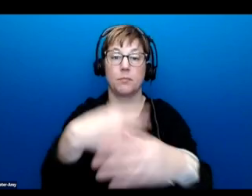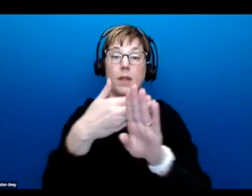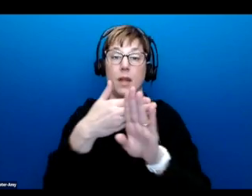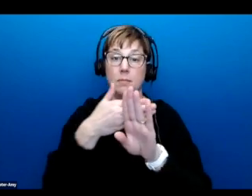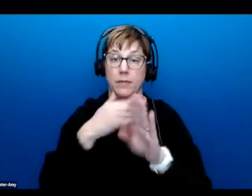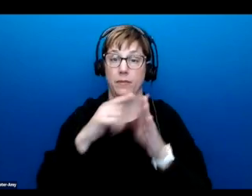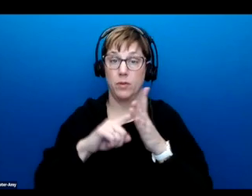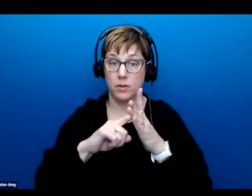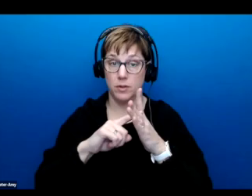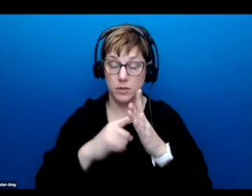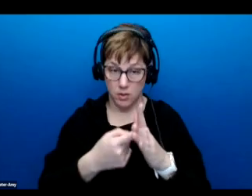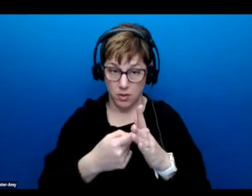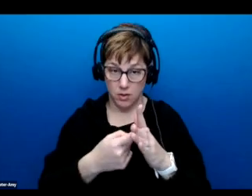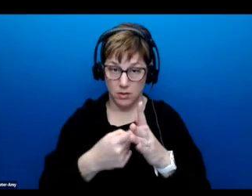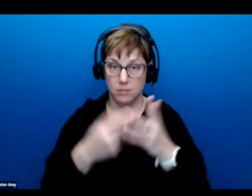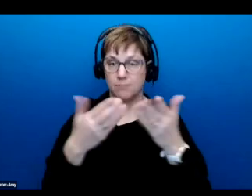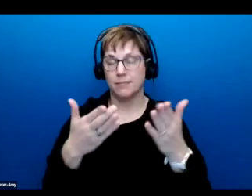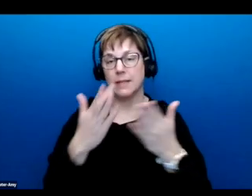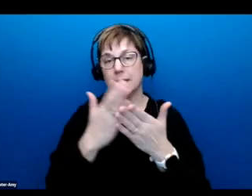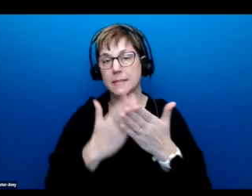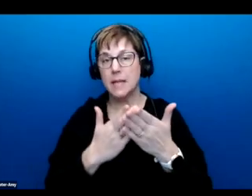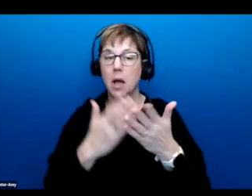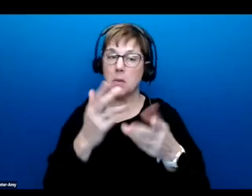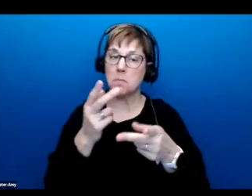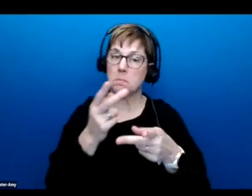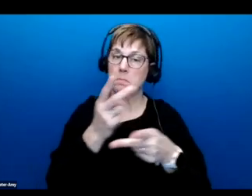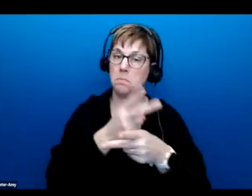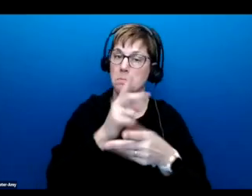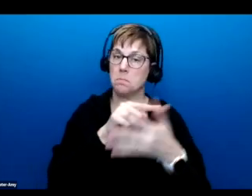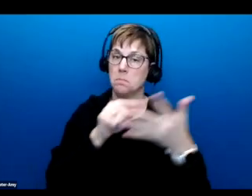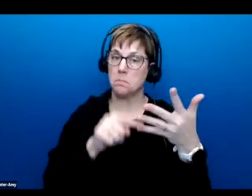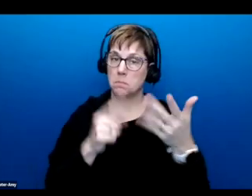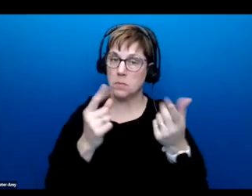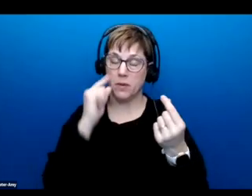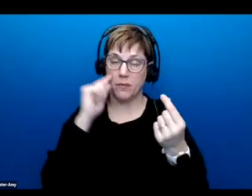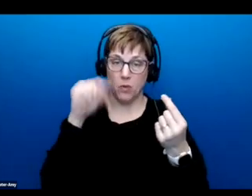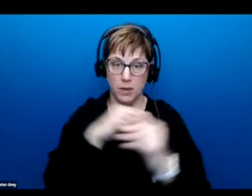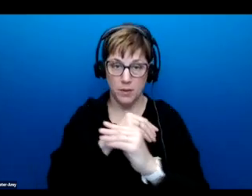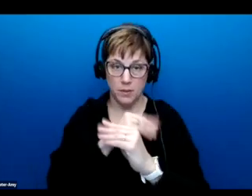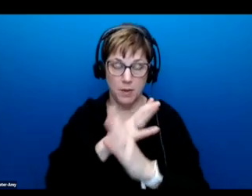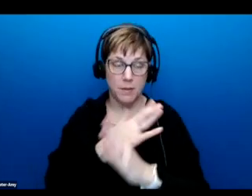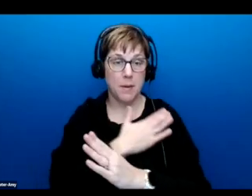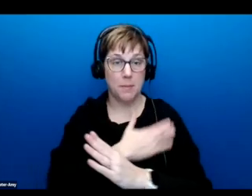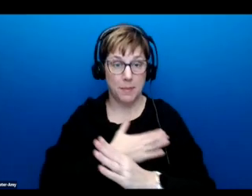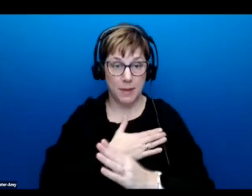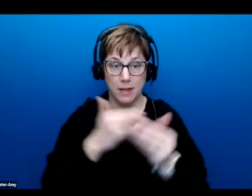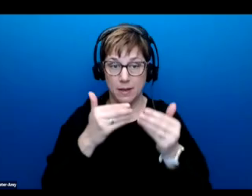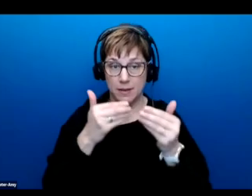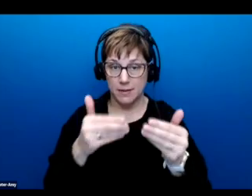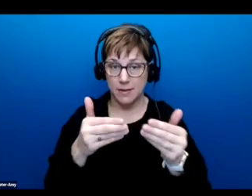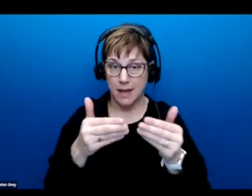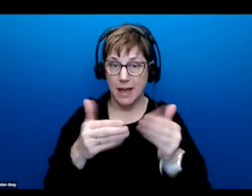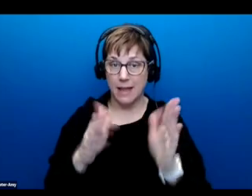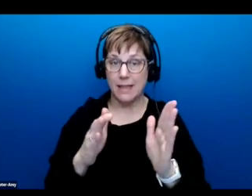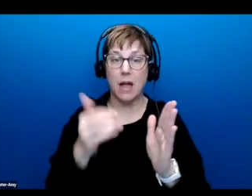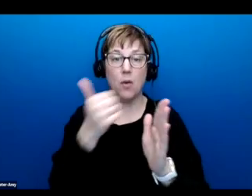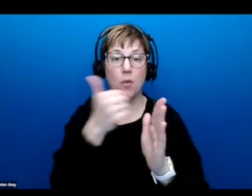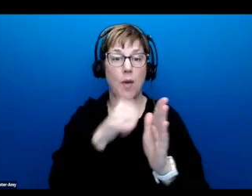I'd like to review a few housekeeping measures. Please take a moment to enable your needed accessibility features,